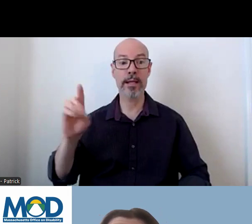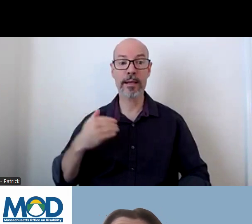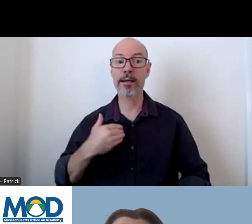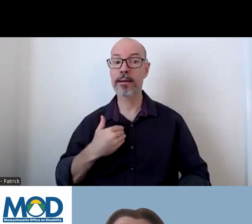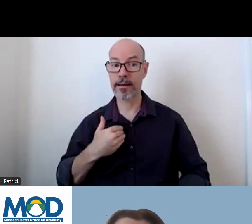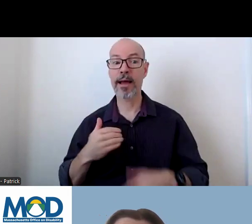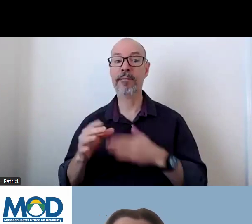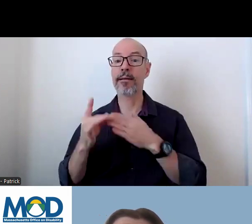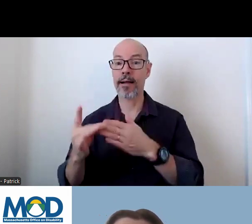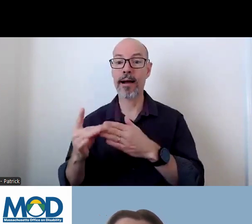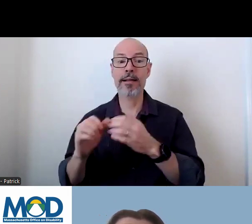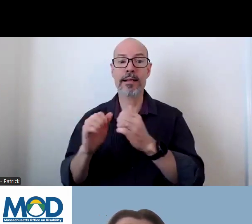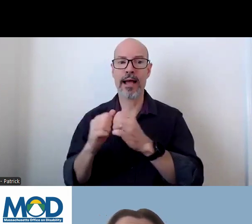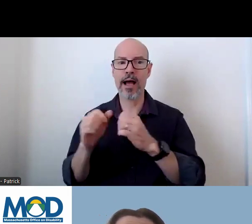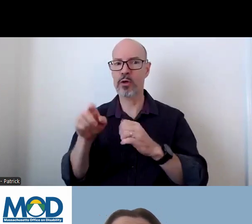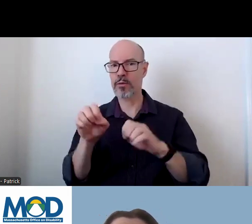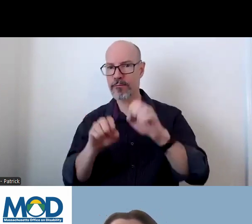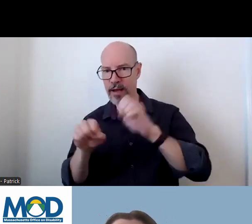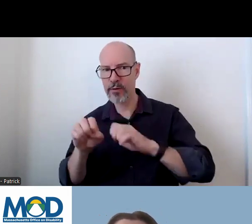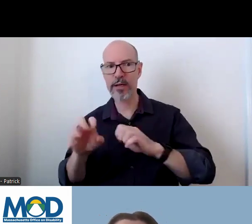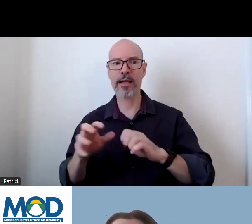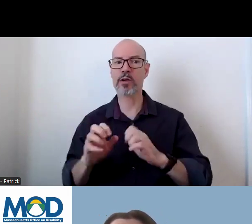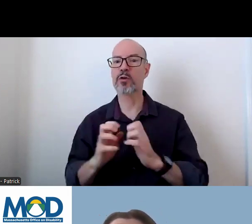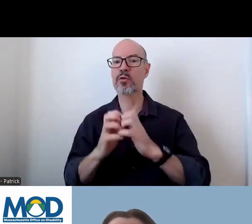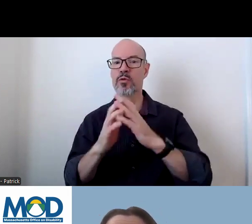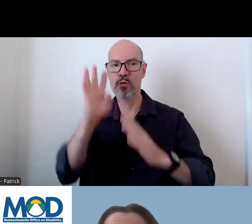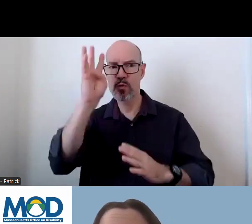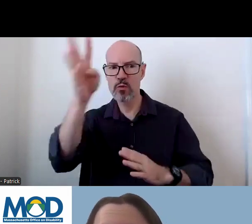We have a video series on our YouTube channel that's very